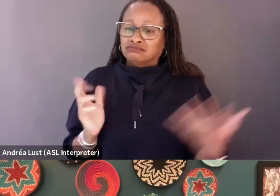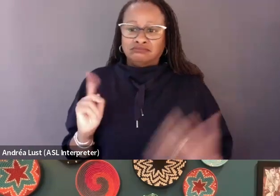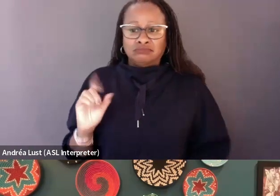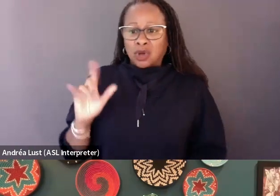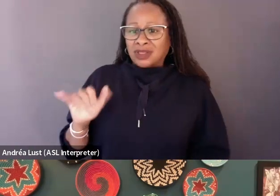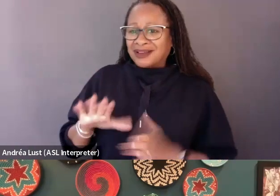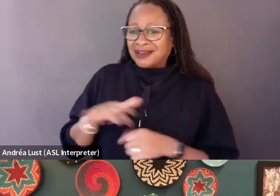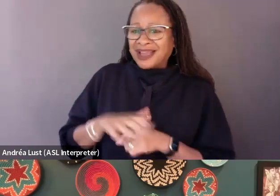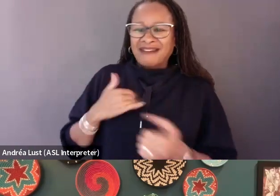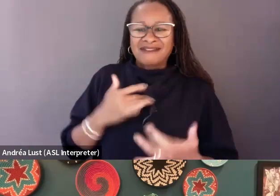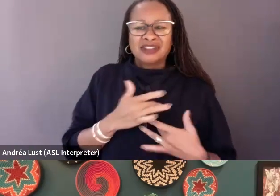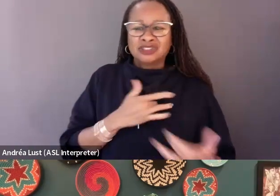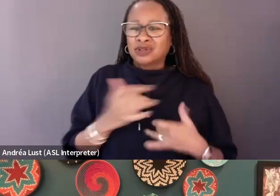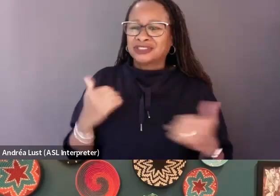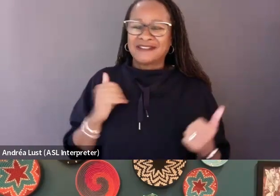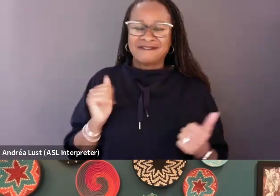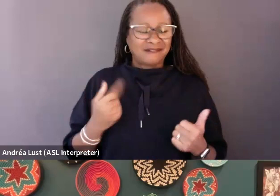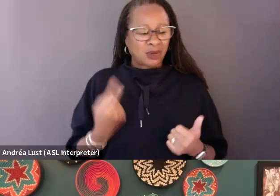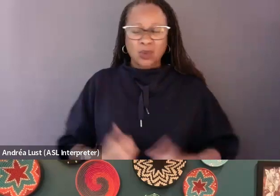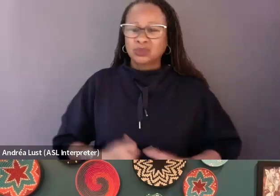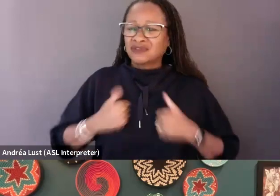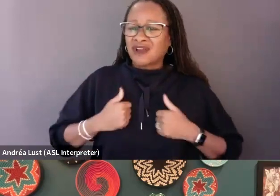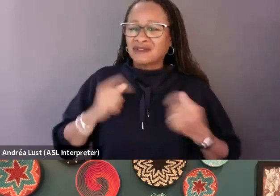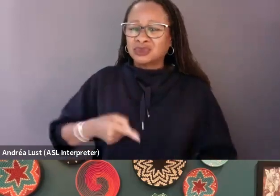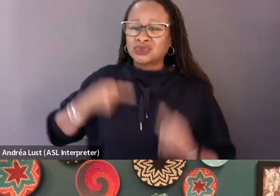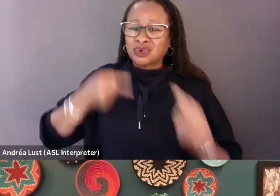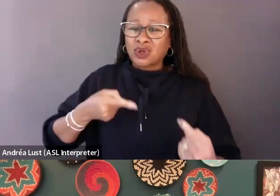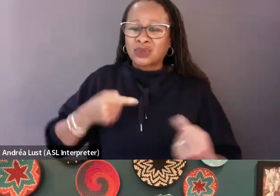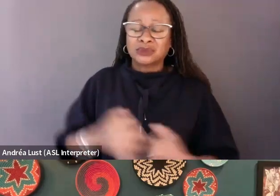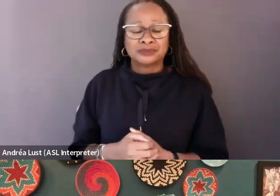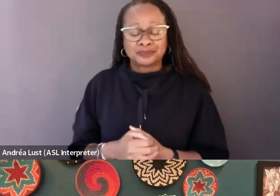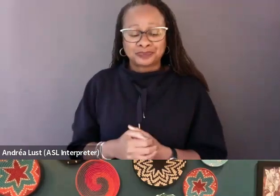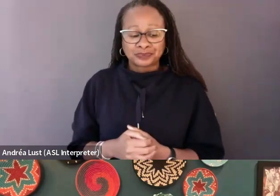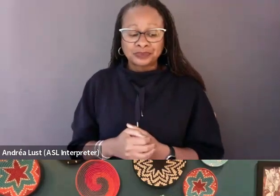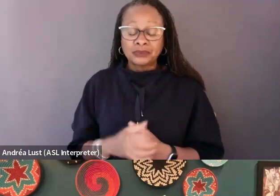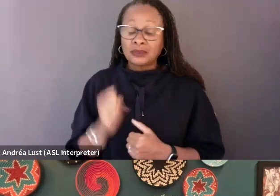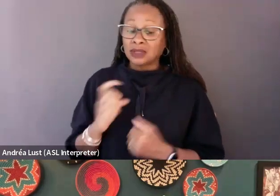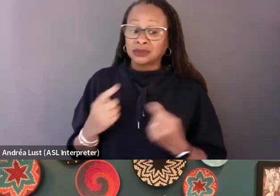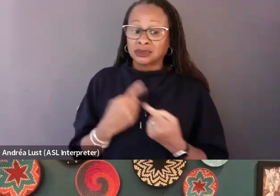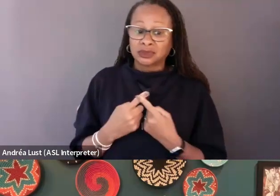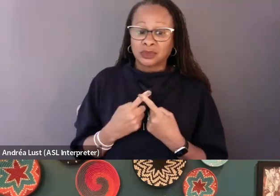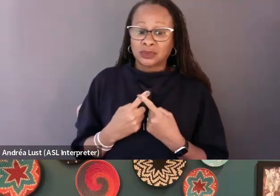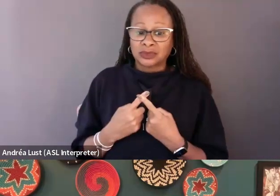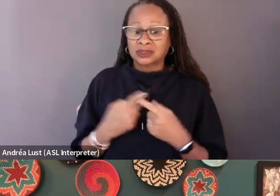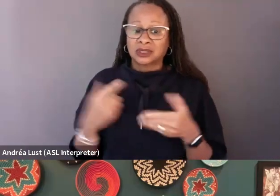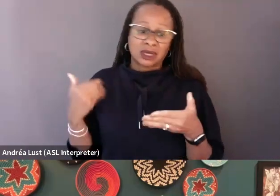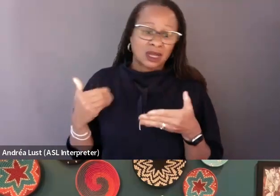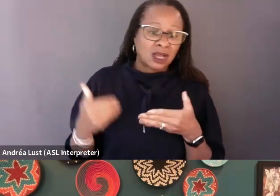and everyone's got their own survival struggle. So you know, when people are sloganeering and people are out on the streets,